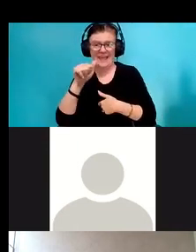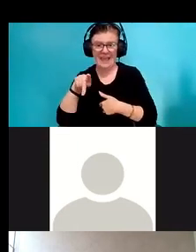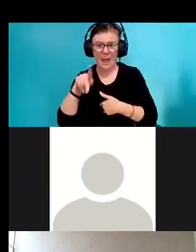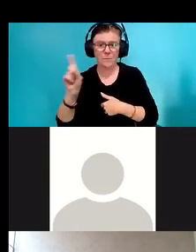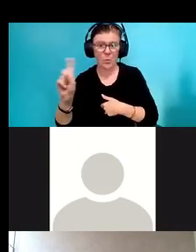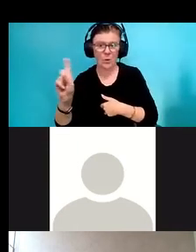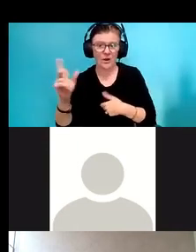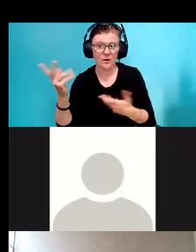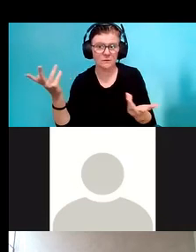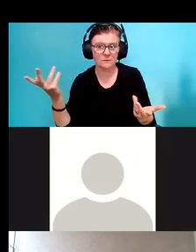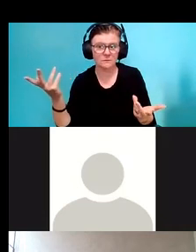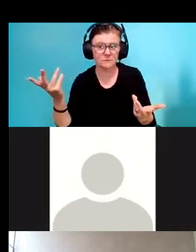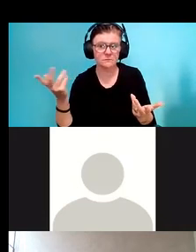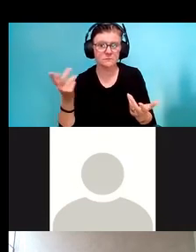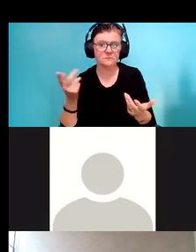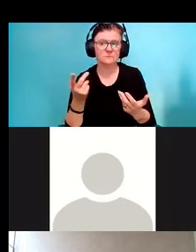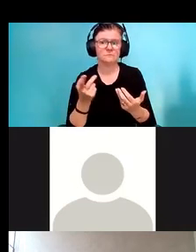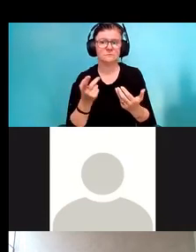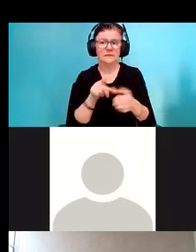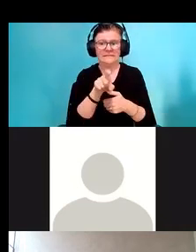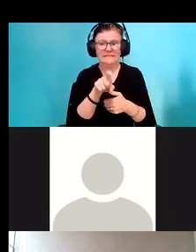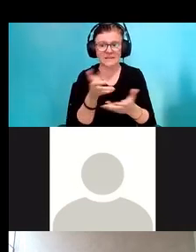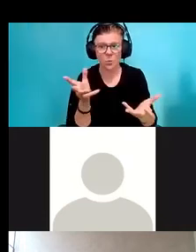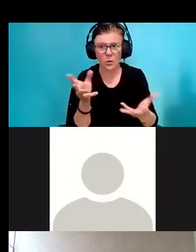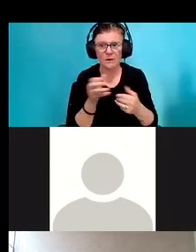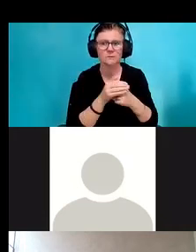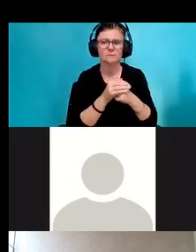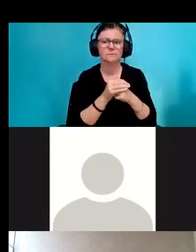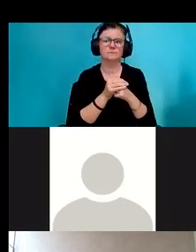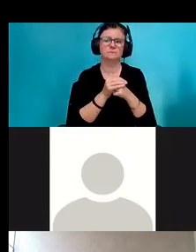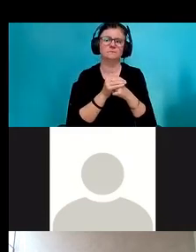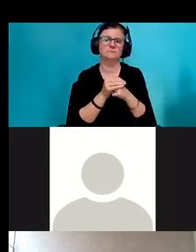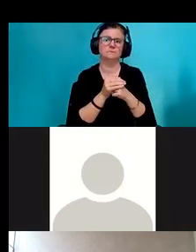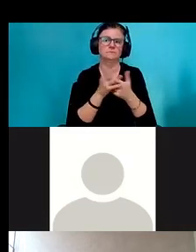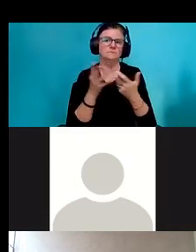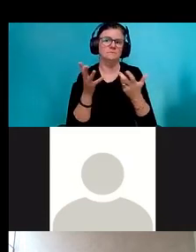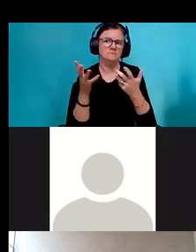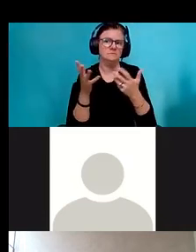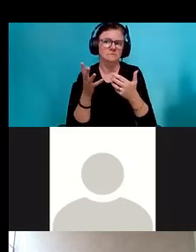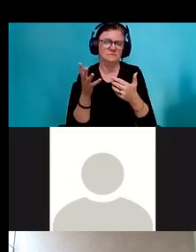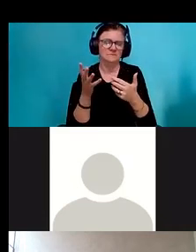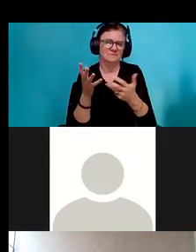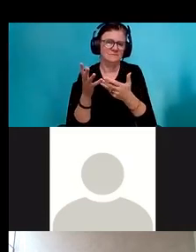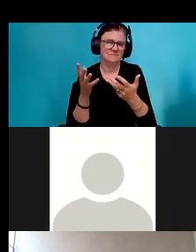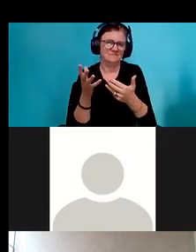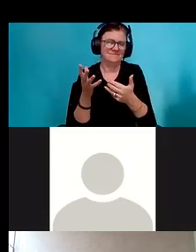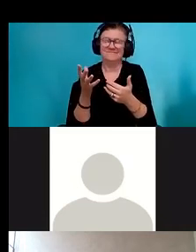and explain why you're not able to meet your grant goals